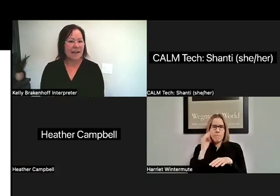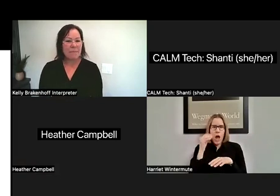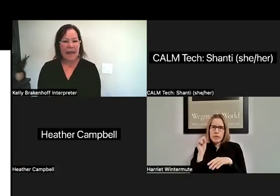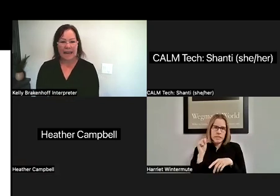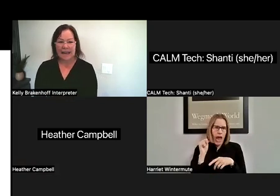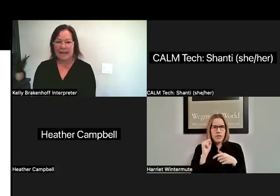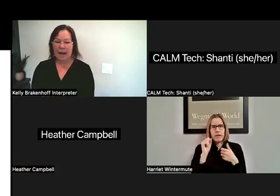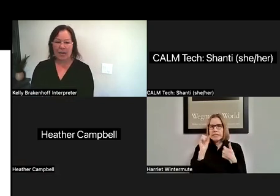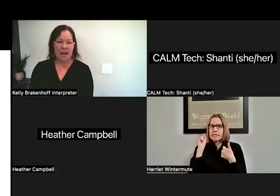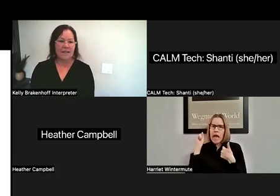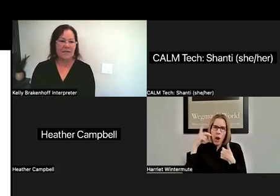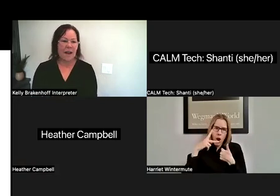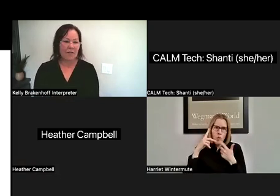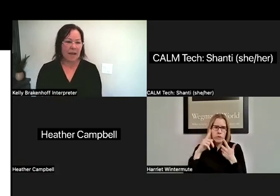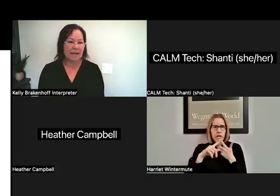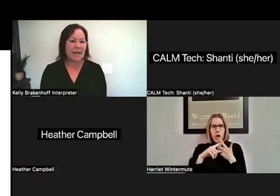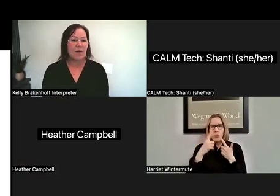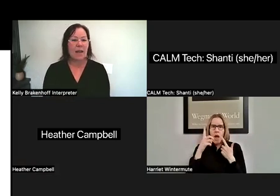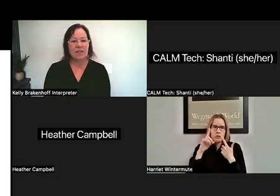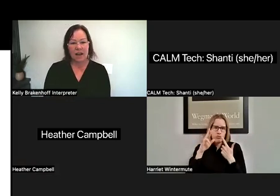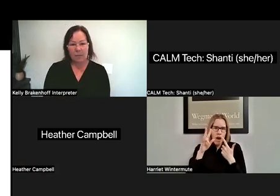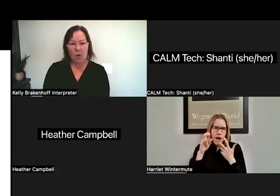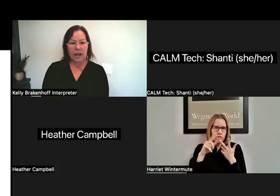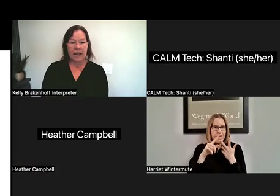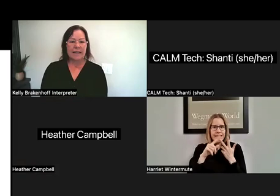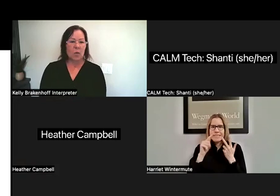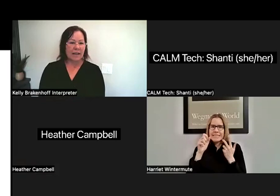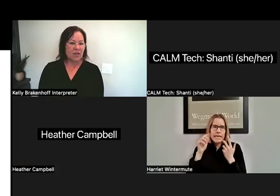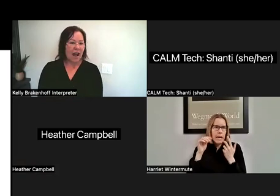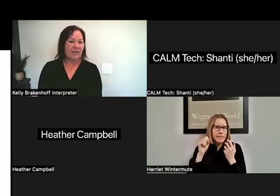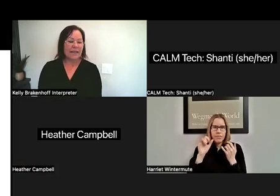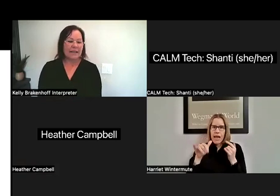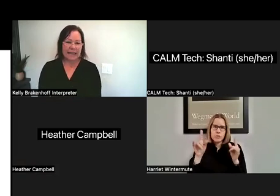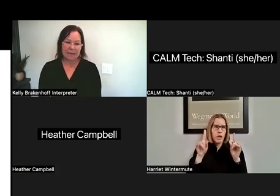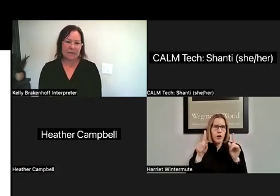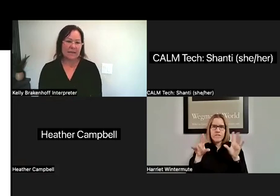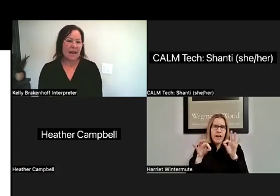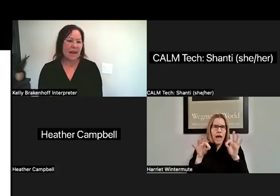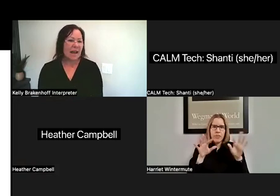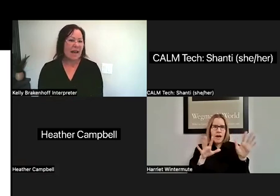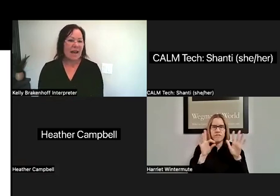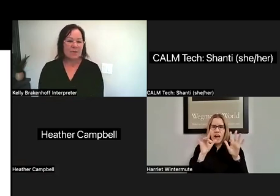embedded in the Microsoft environment. We have share point, one drive, and teams and that's where